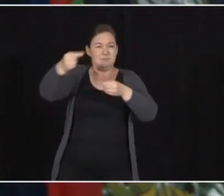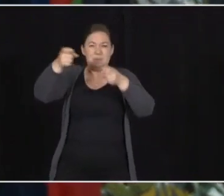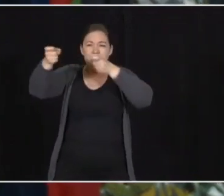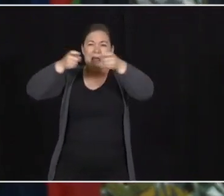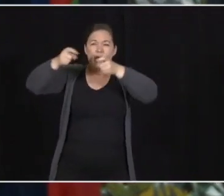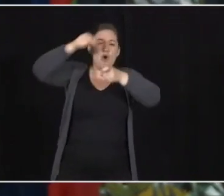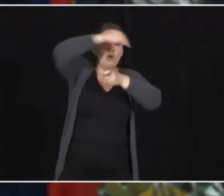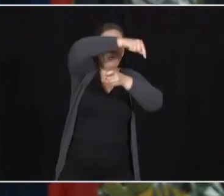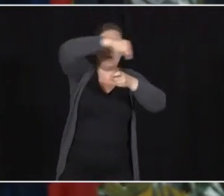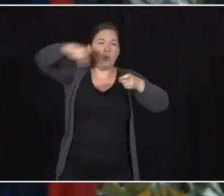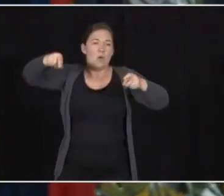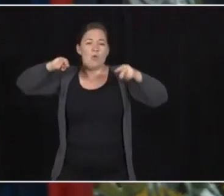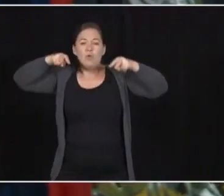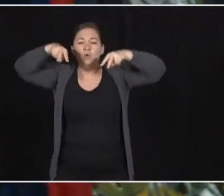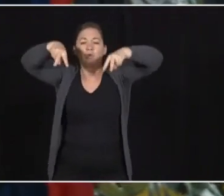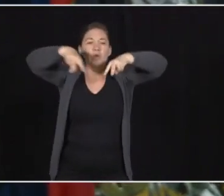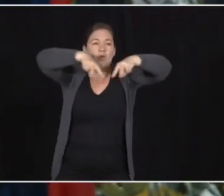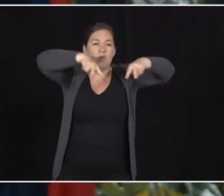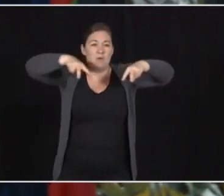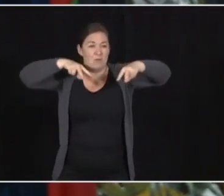These people have over seen in the rod that is going on. You need to have a shakeup?